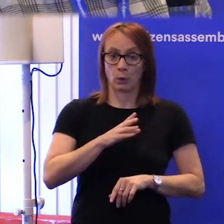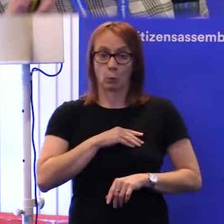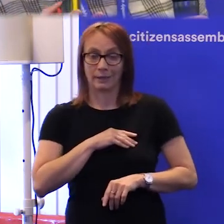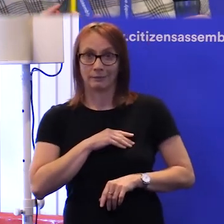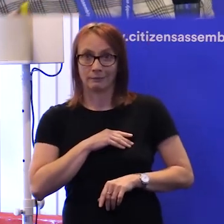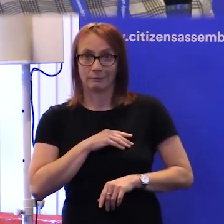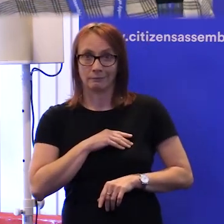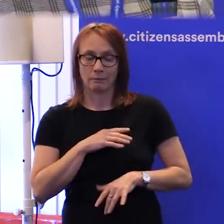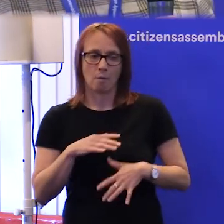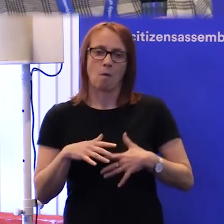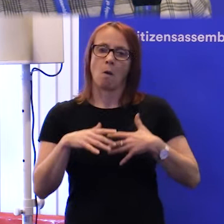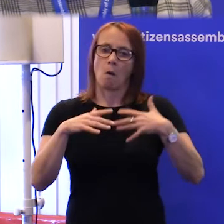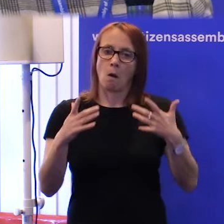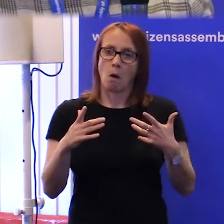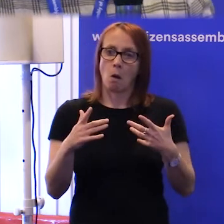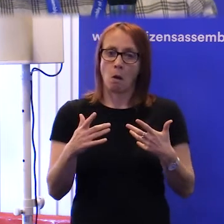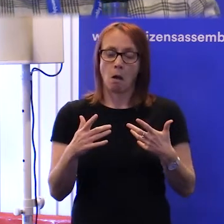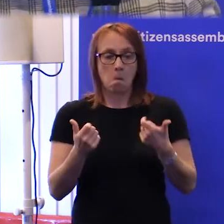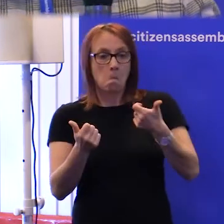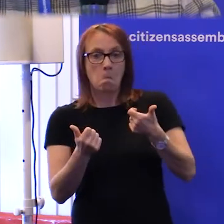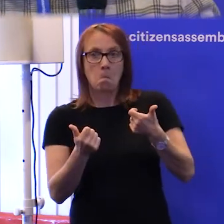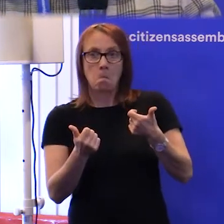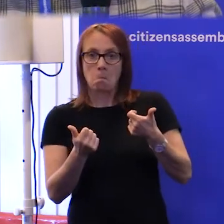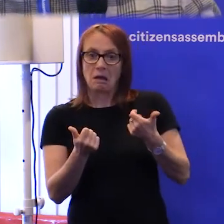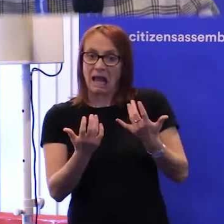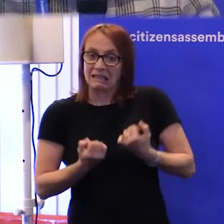something that actually everyone goes yeah I can live with that that's the